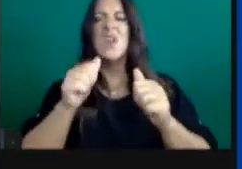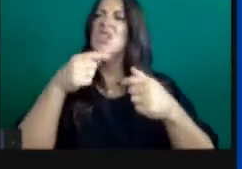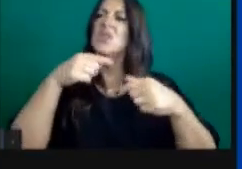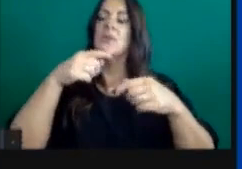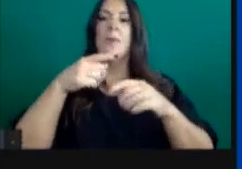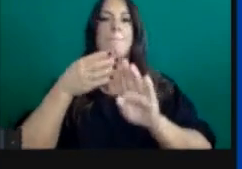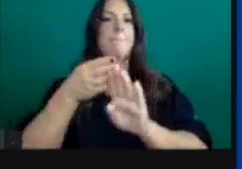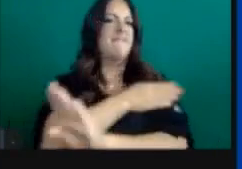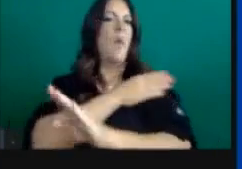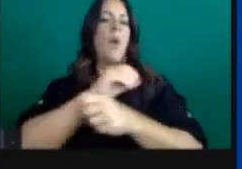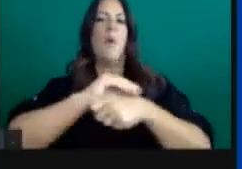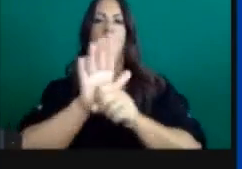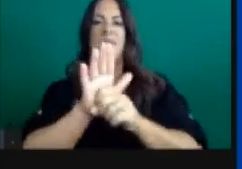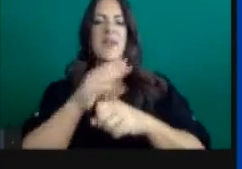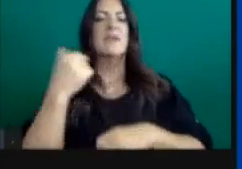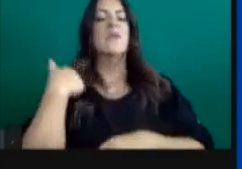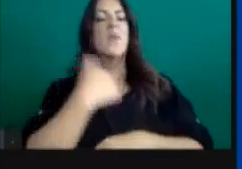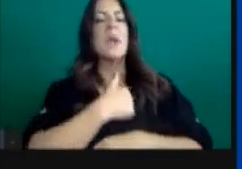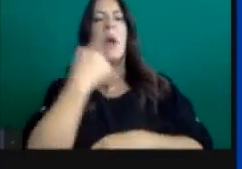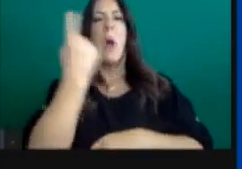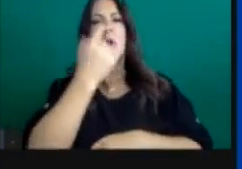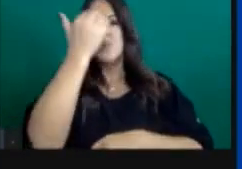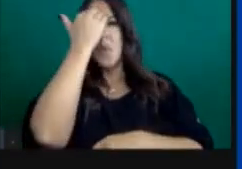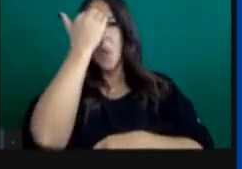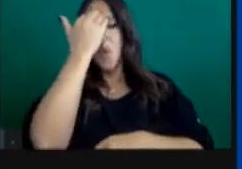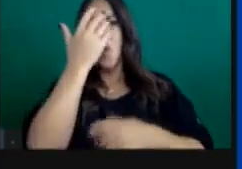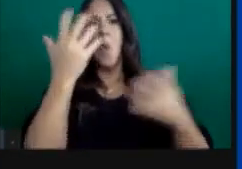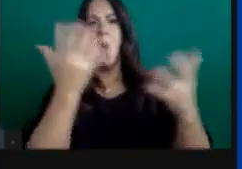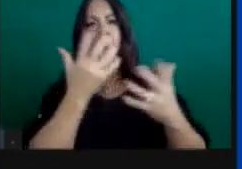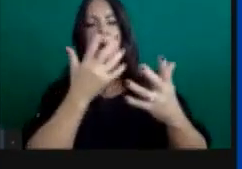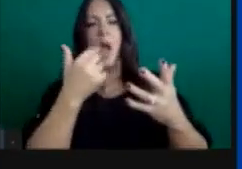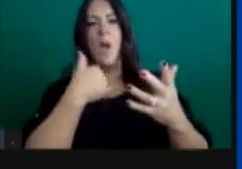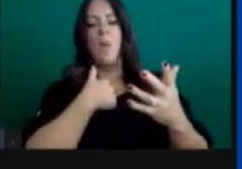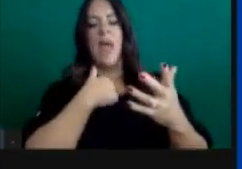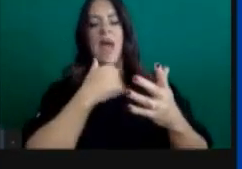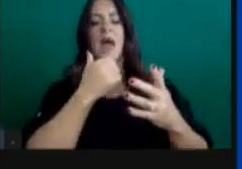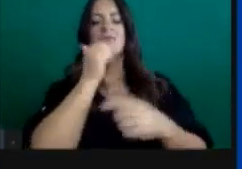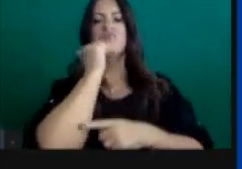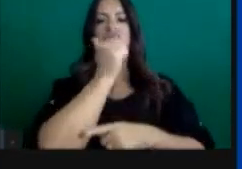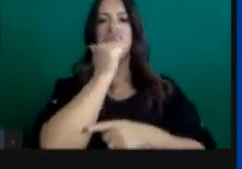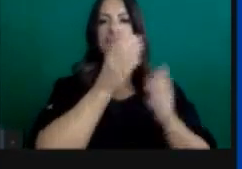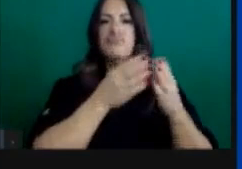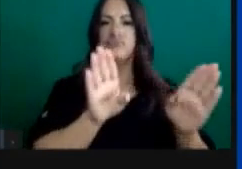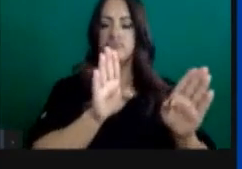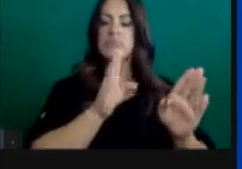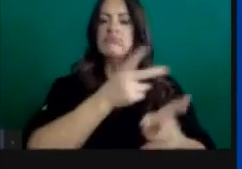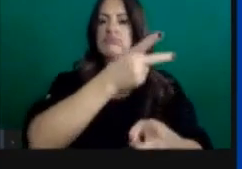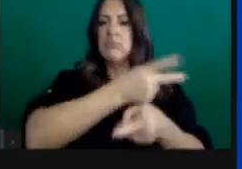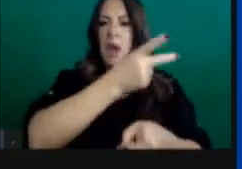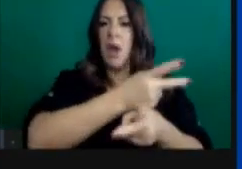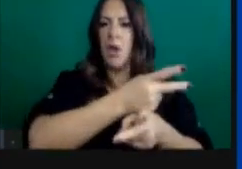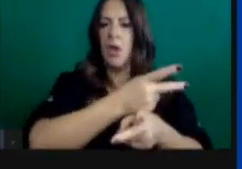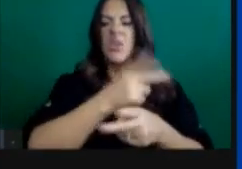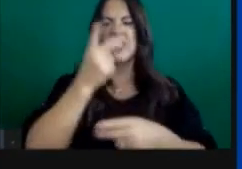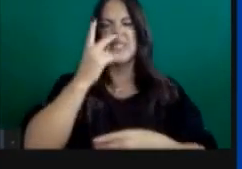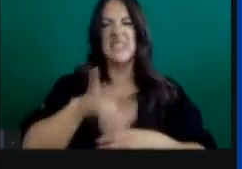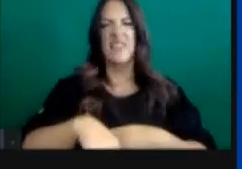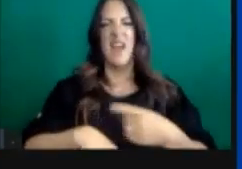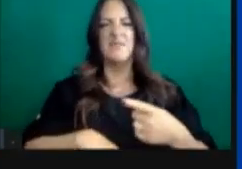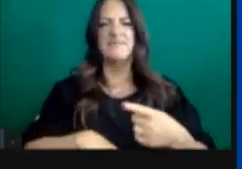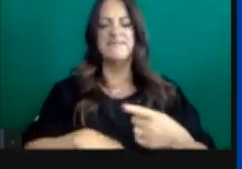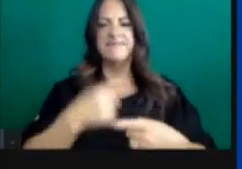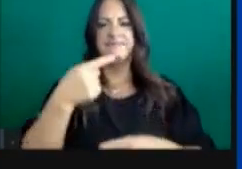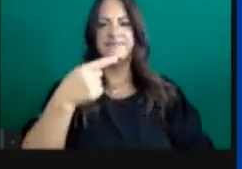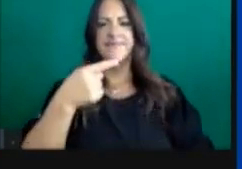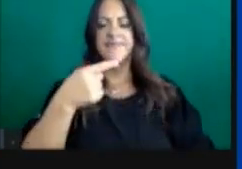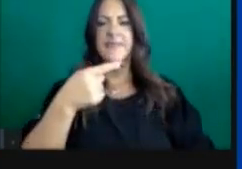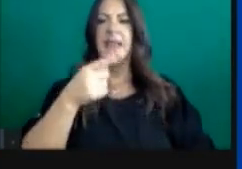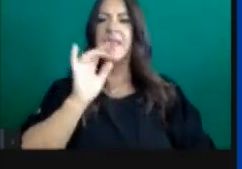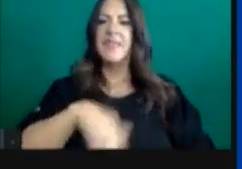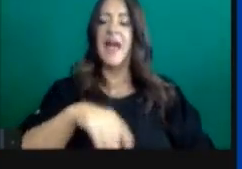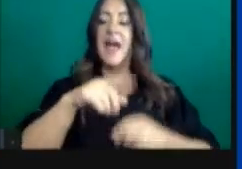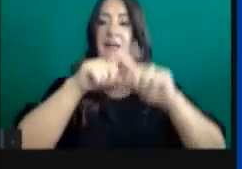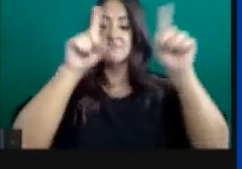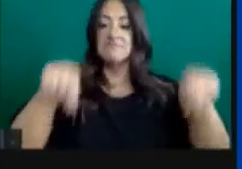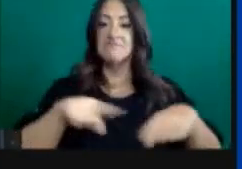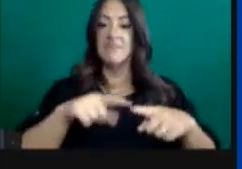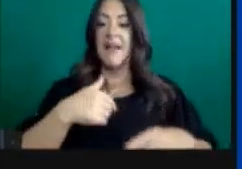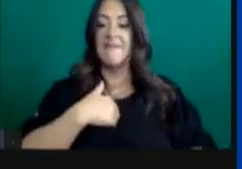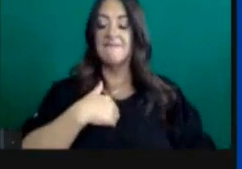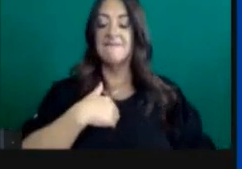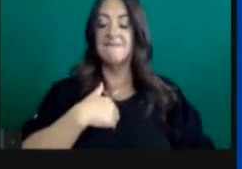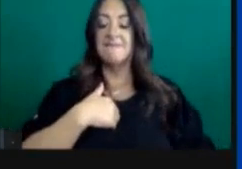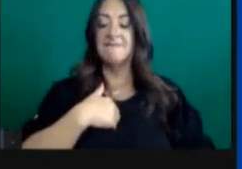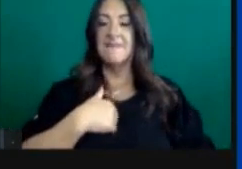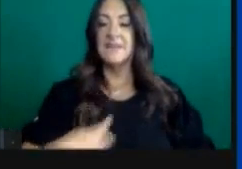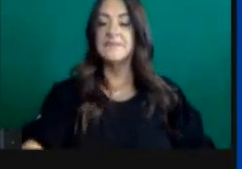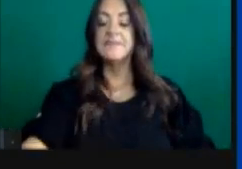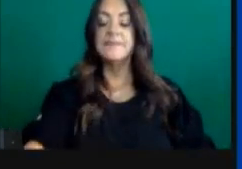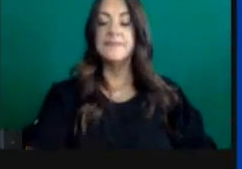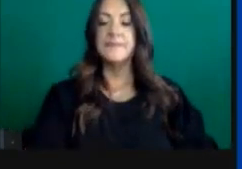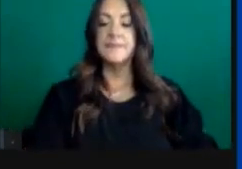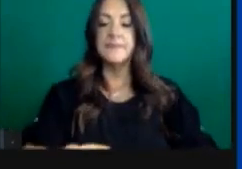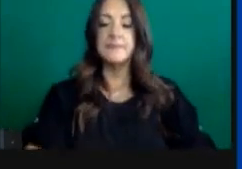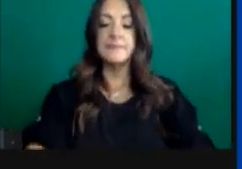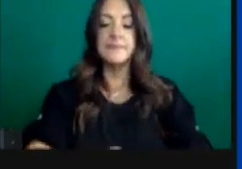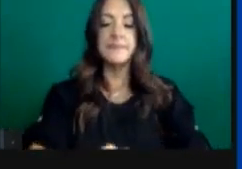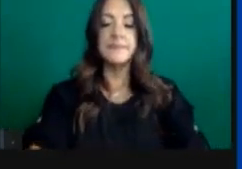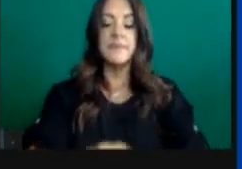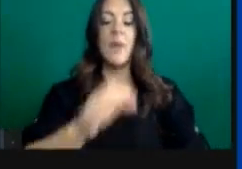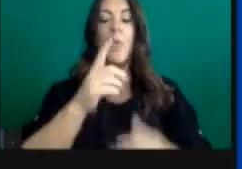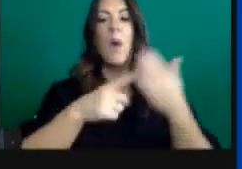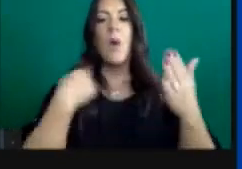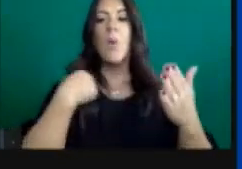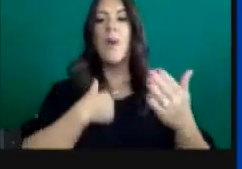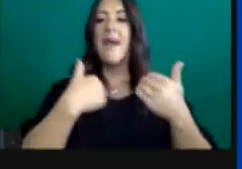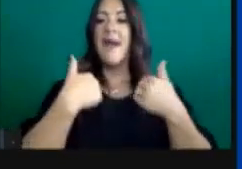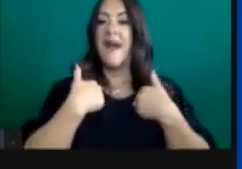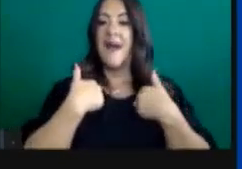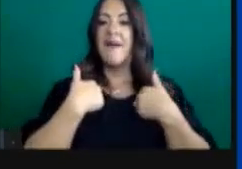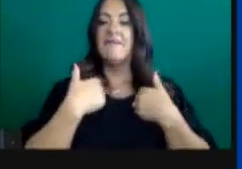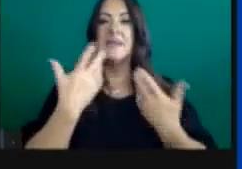TO GIVE YOU A SENSE, WE TRY TO SPEND -- OUR HOSPITALS ARE DELIVERING CARE IN THE CONVENTIONAL CARE SECTION OF THIS CHART.